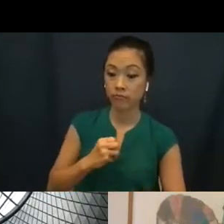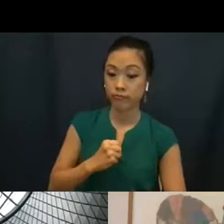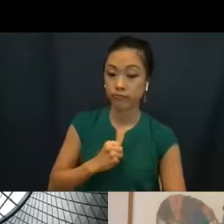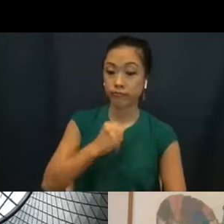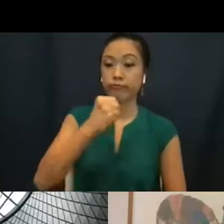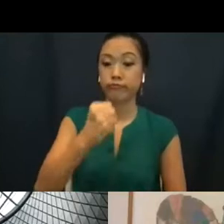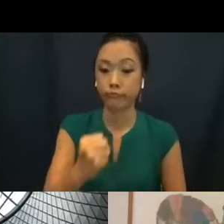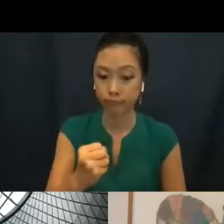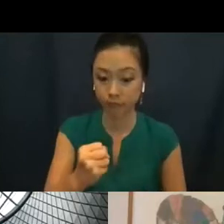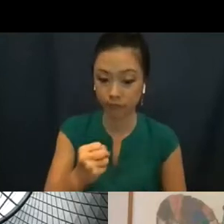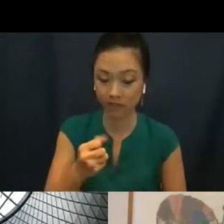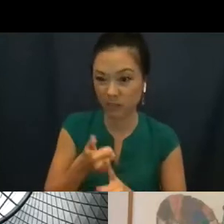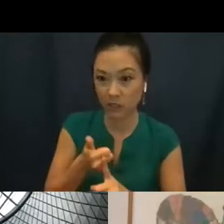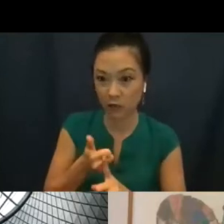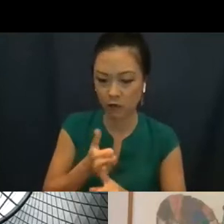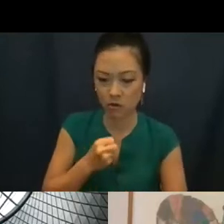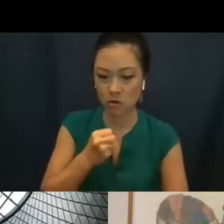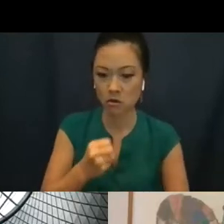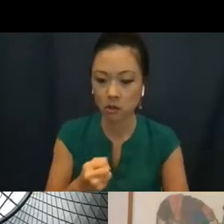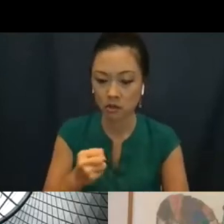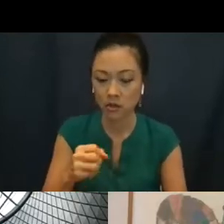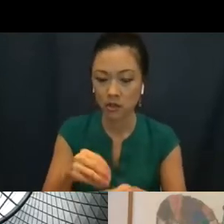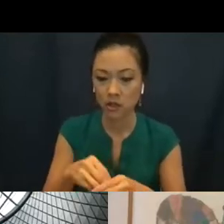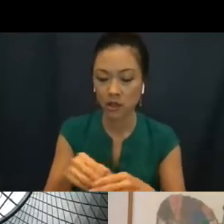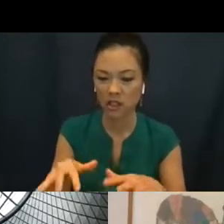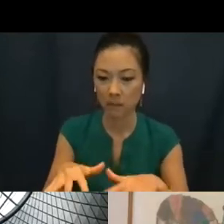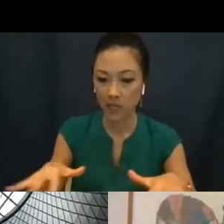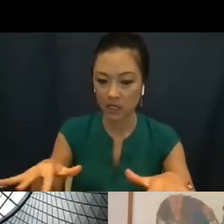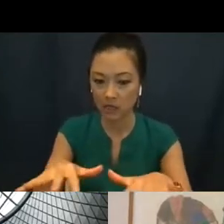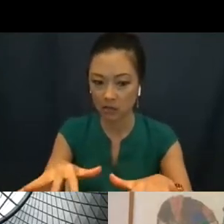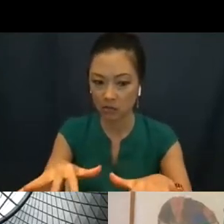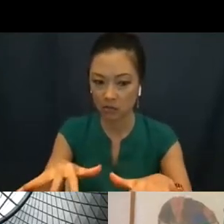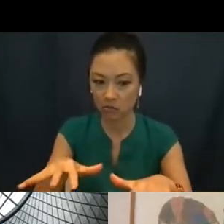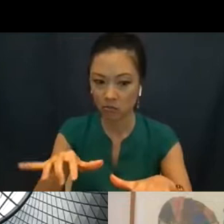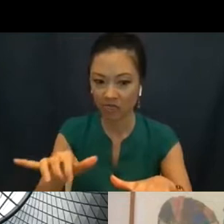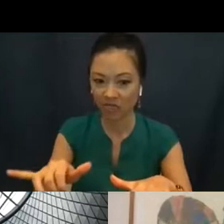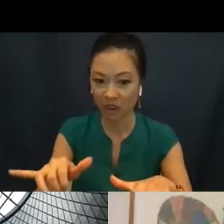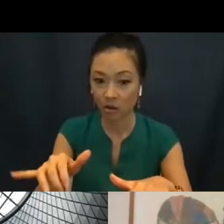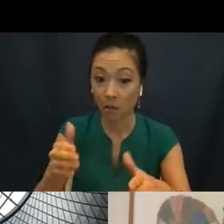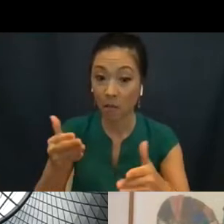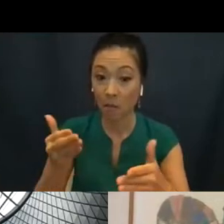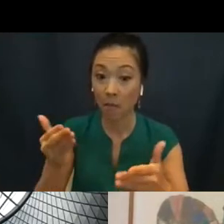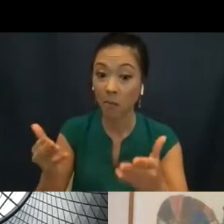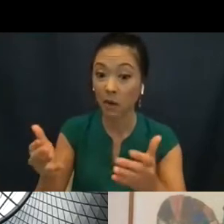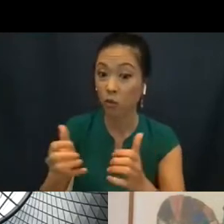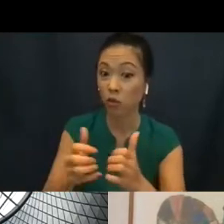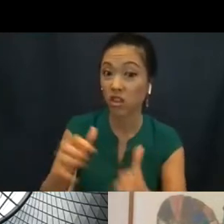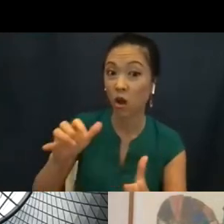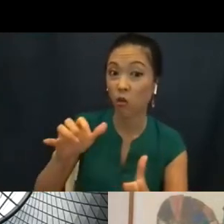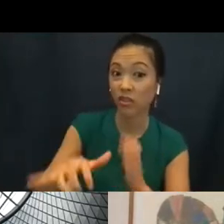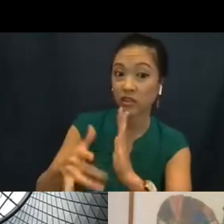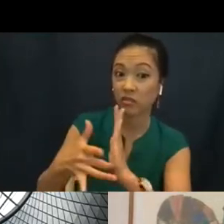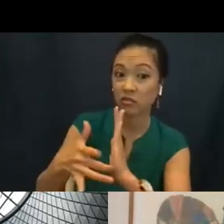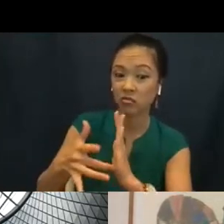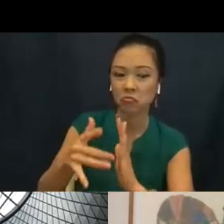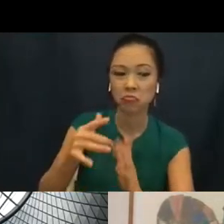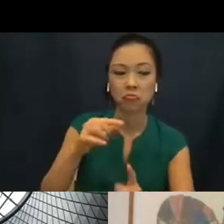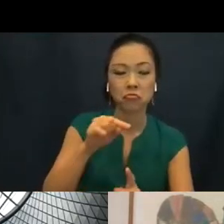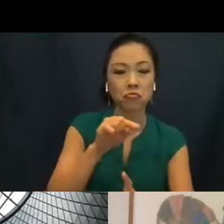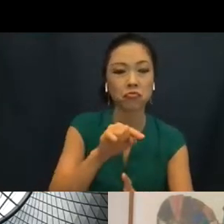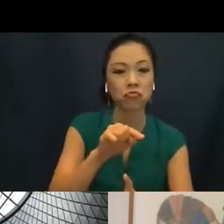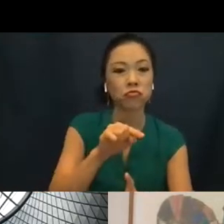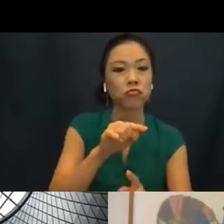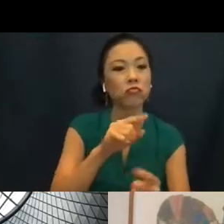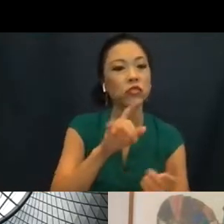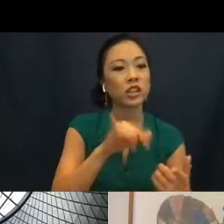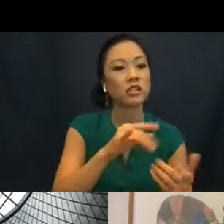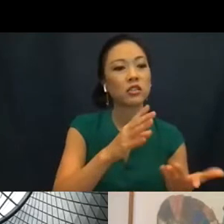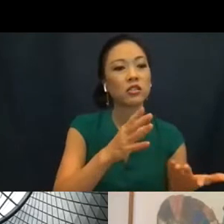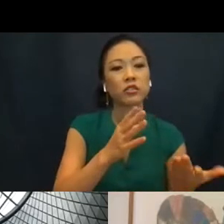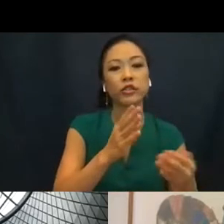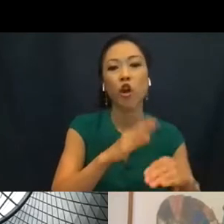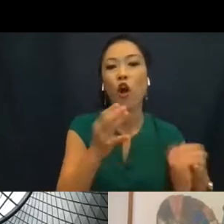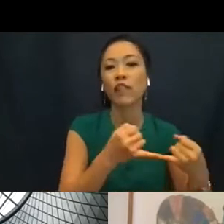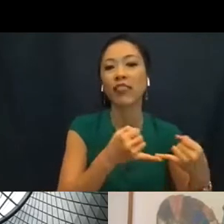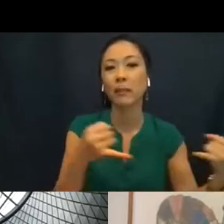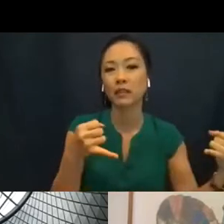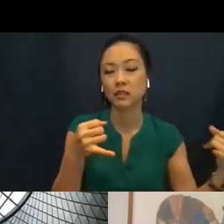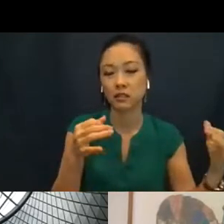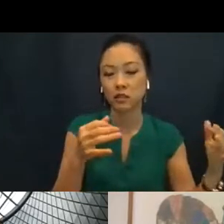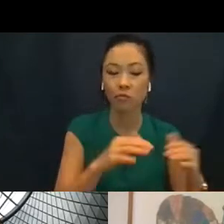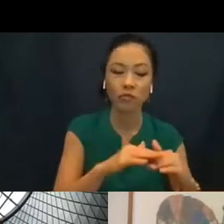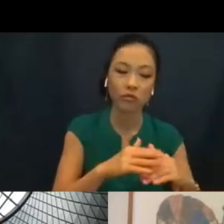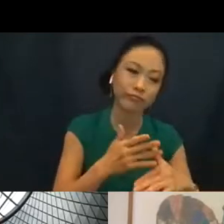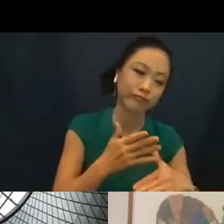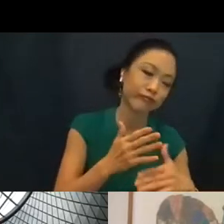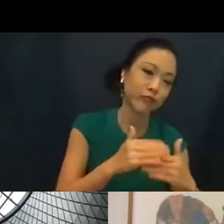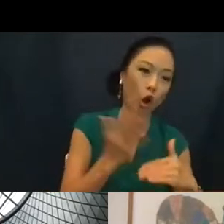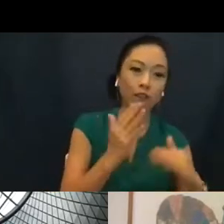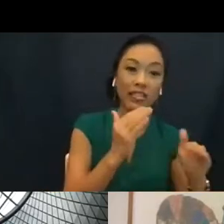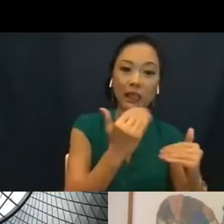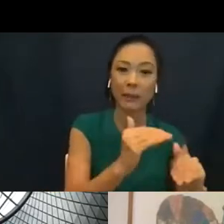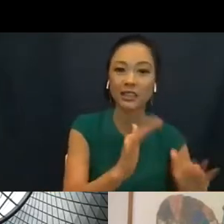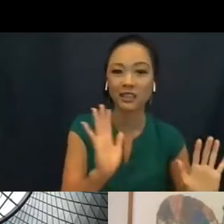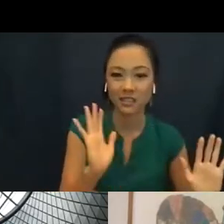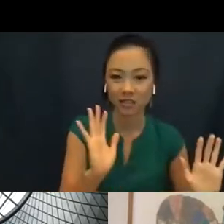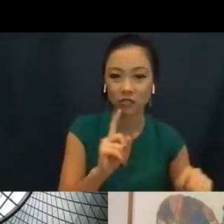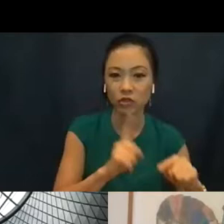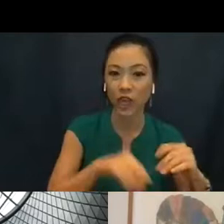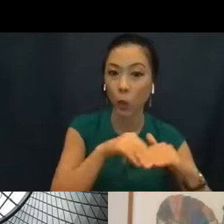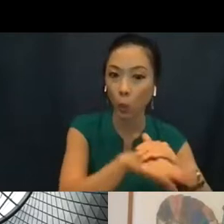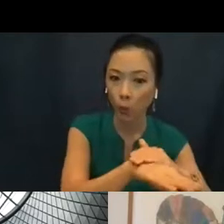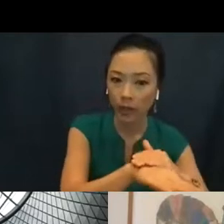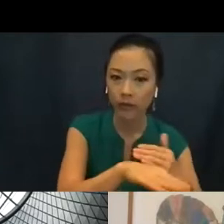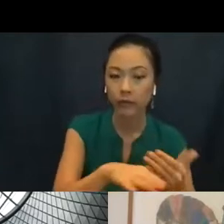off limits or even introduce spaces in transgressive ways that have kind of recensored